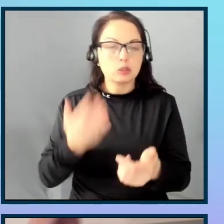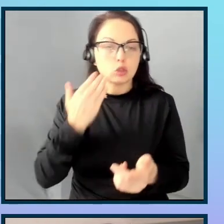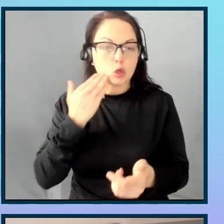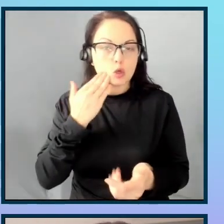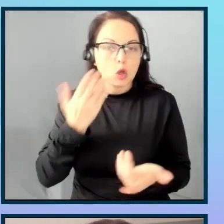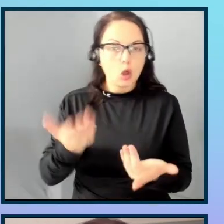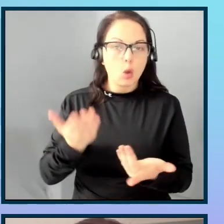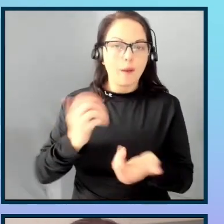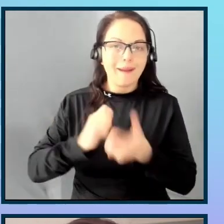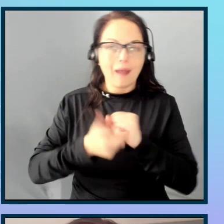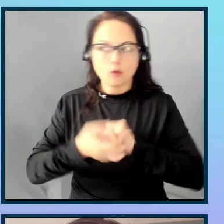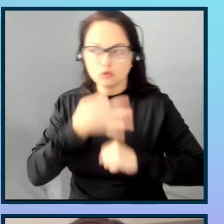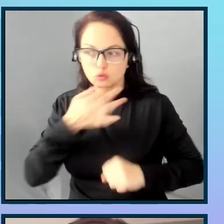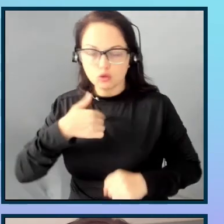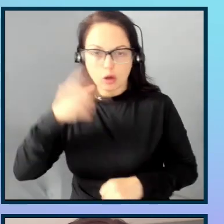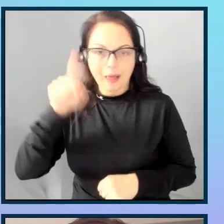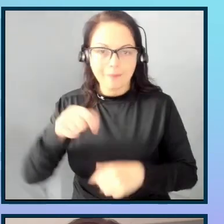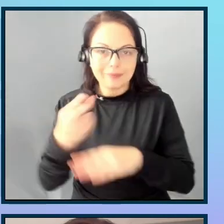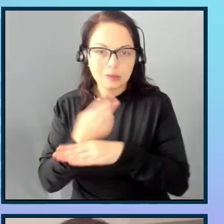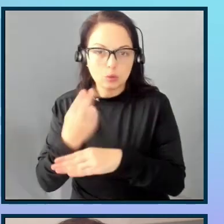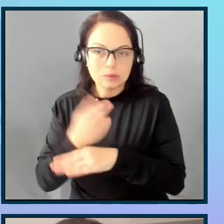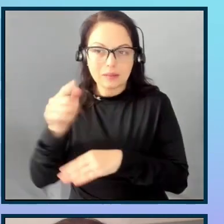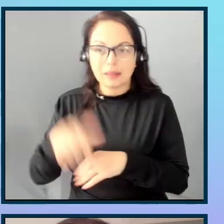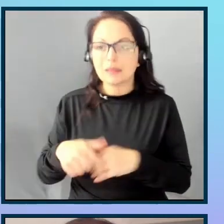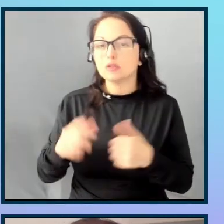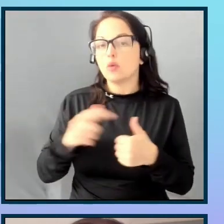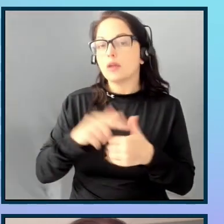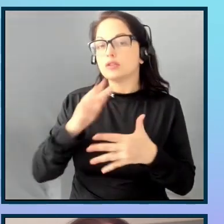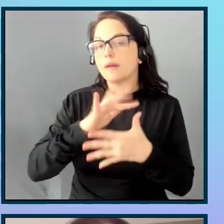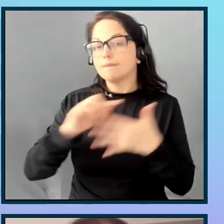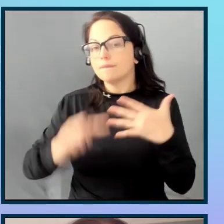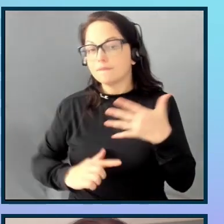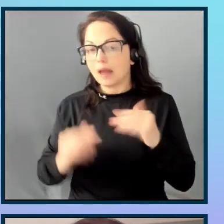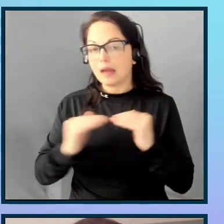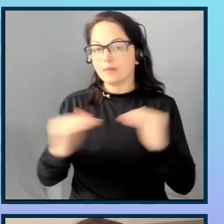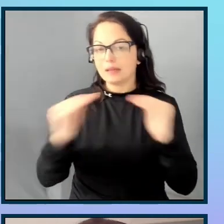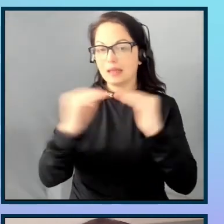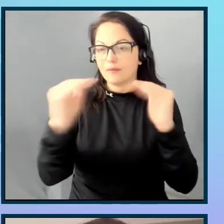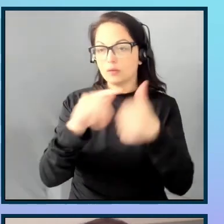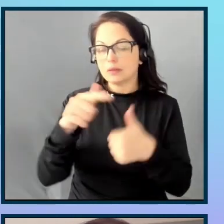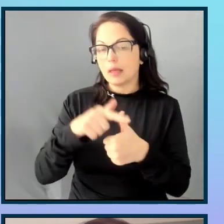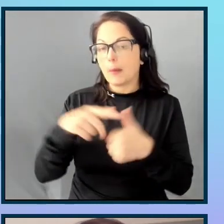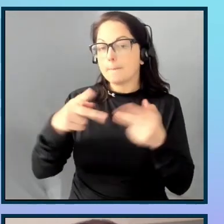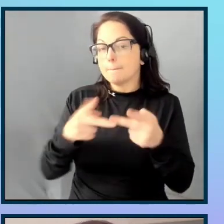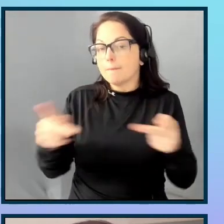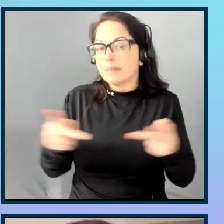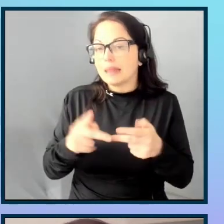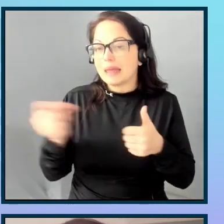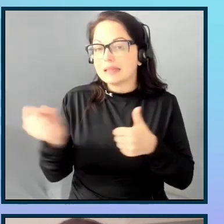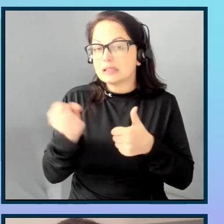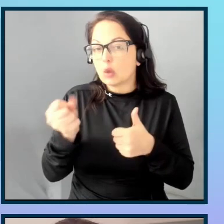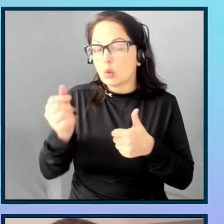And there are five levels in this, there's placeholder, which is temporary stuff. This gonna be hidden by default.